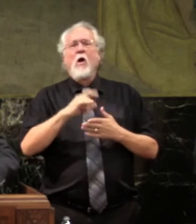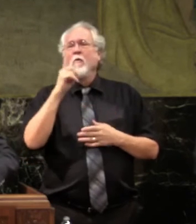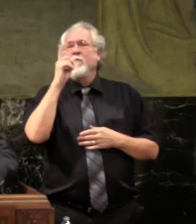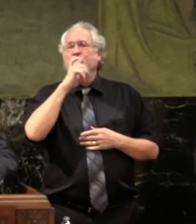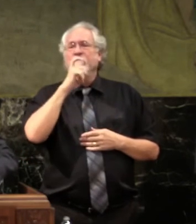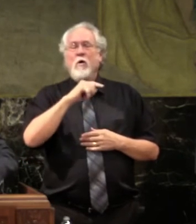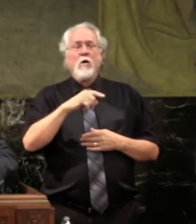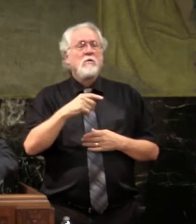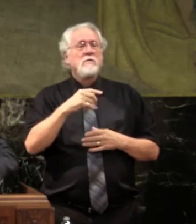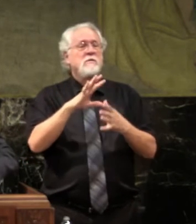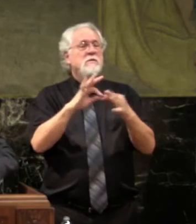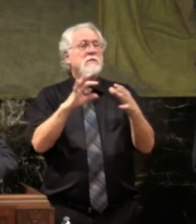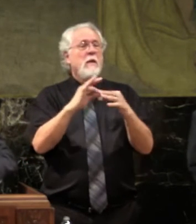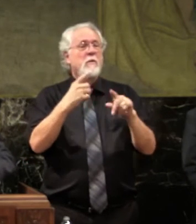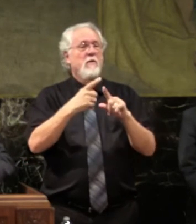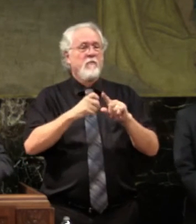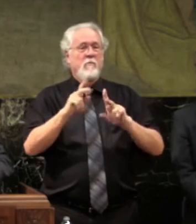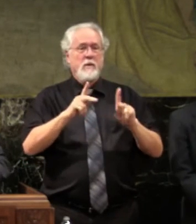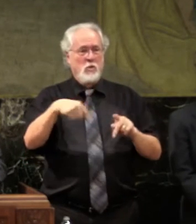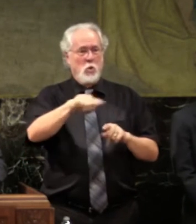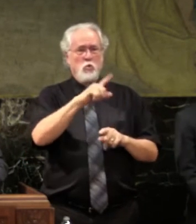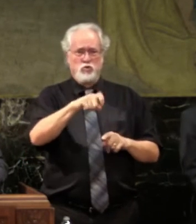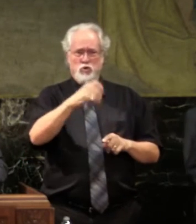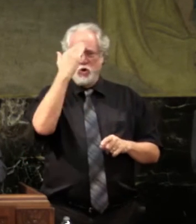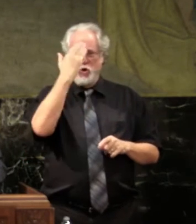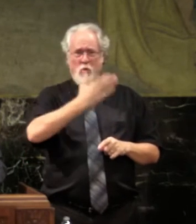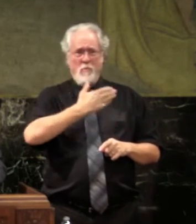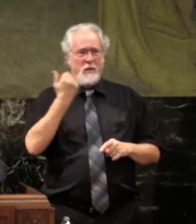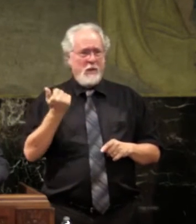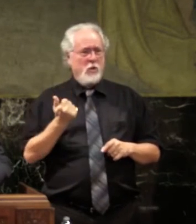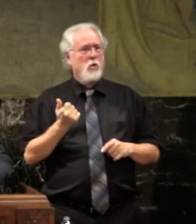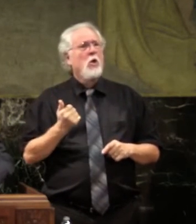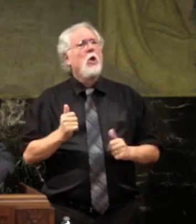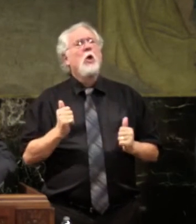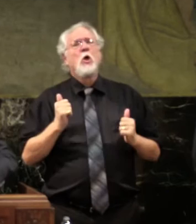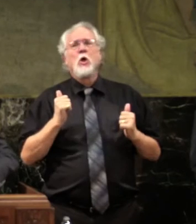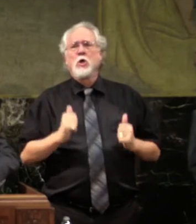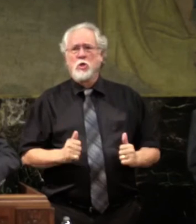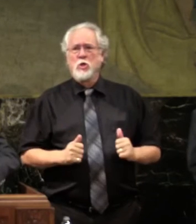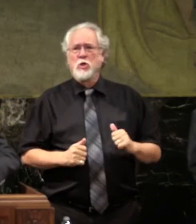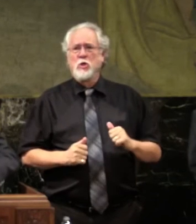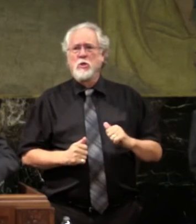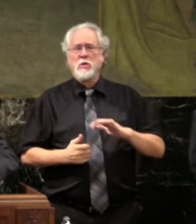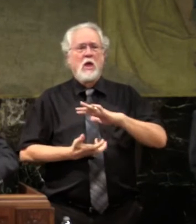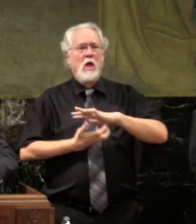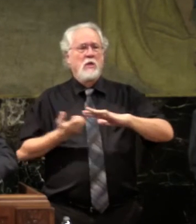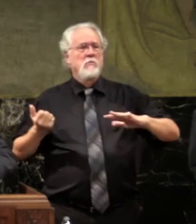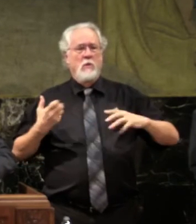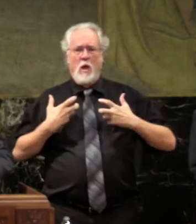know better could serve to undermine confidence public confidence both in